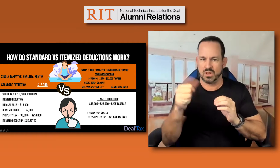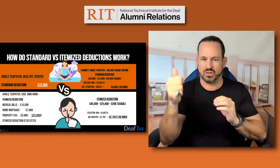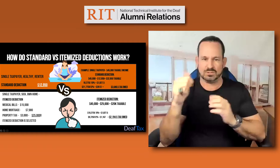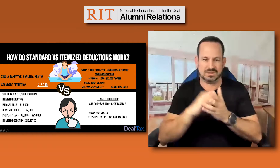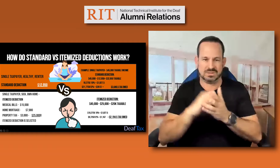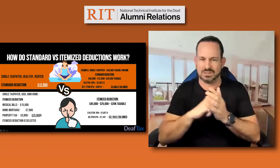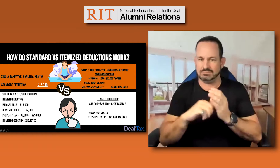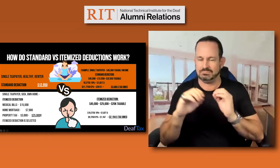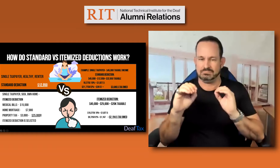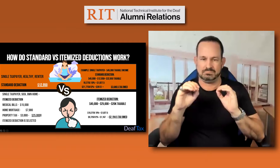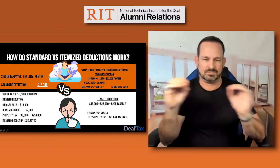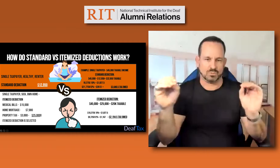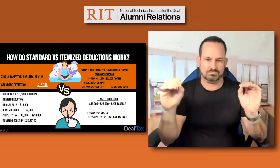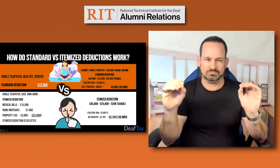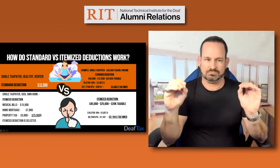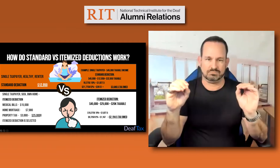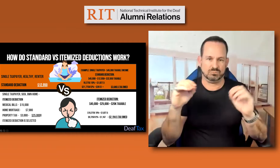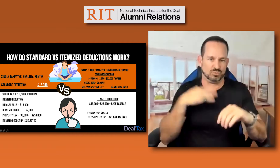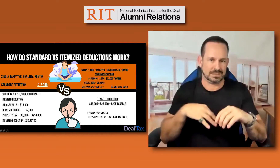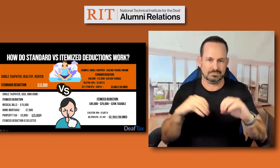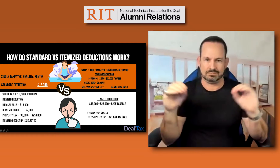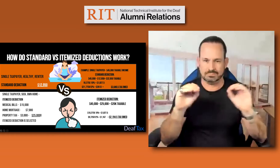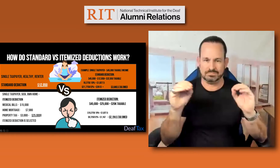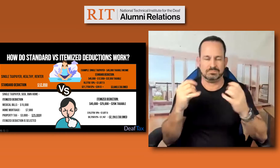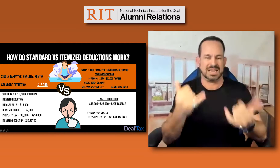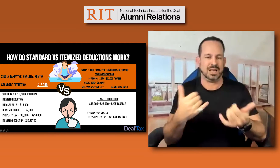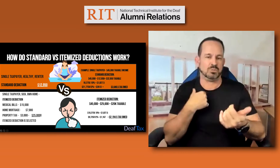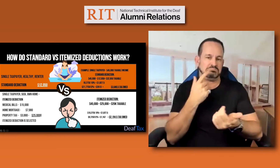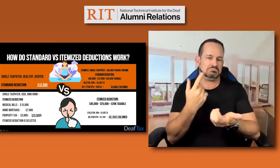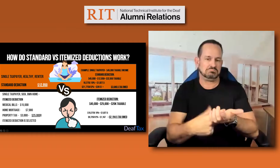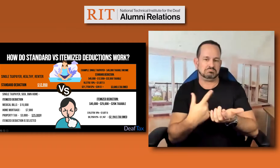This is someone who doesn't have any expenses